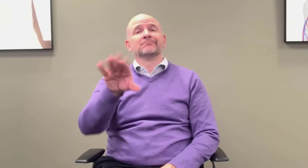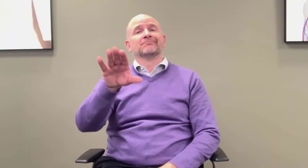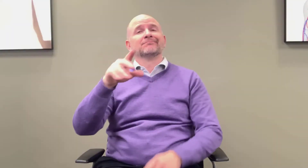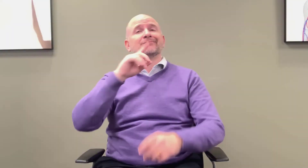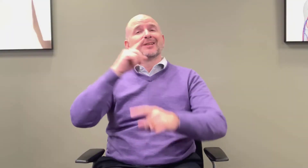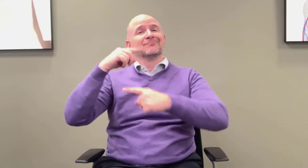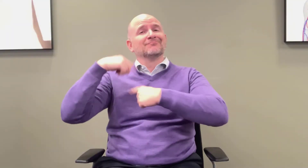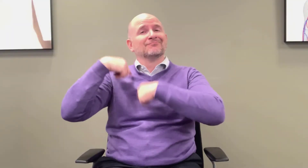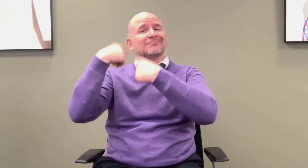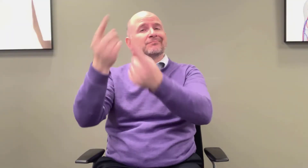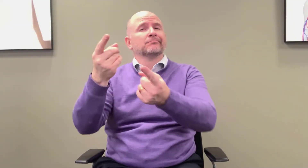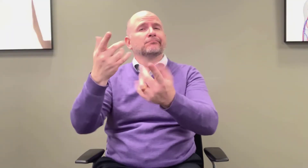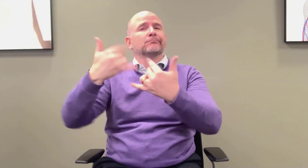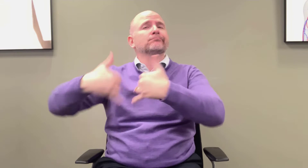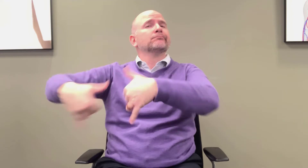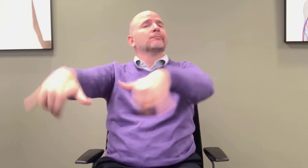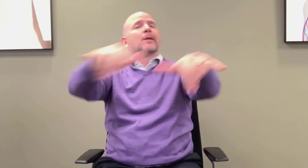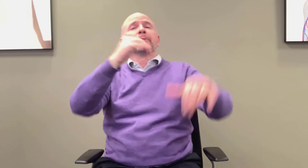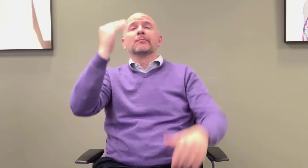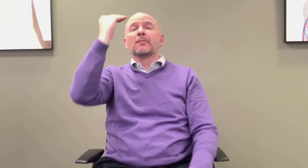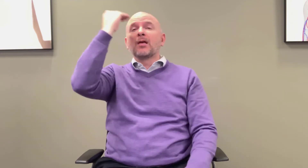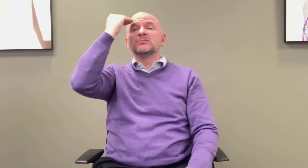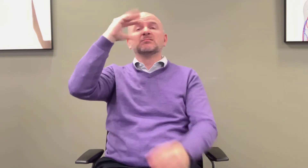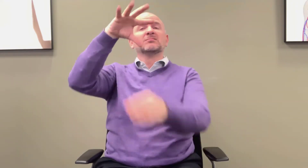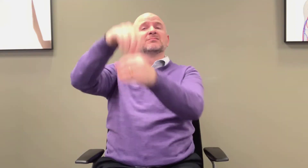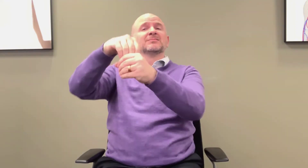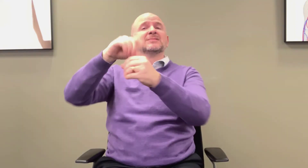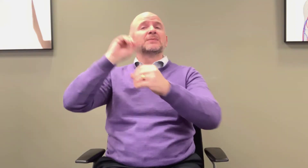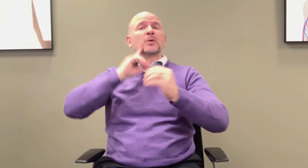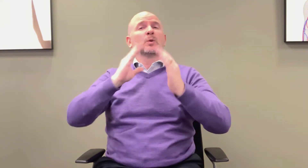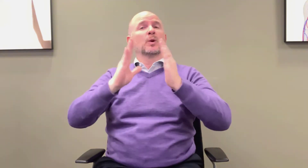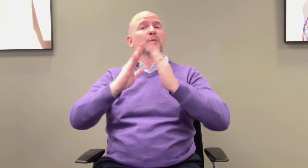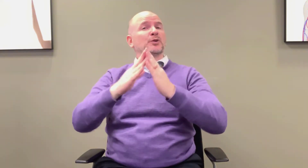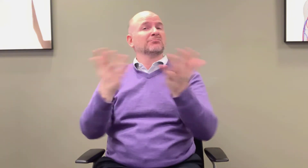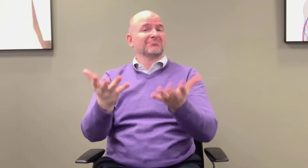It is common knowledge, within the Deaf community, that Deaf individuals